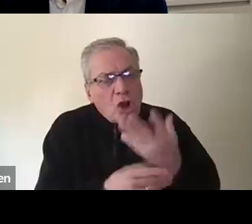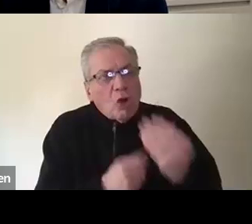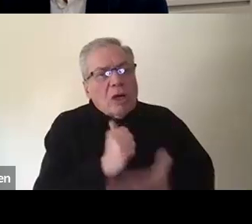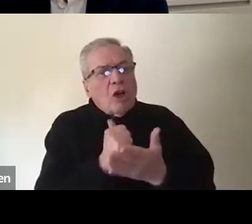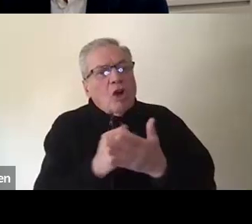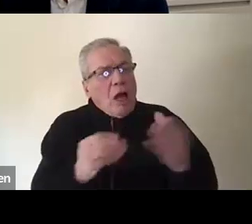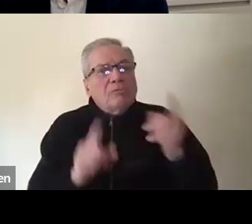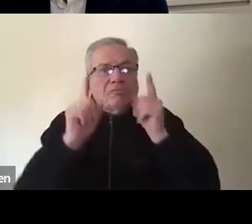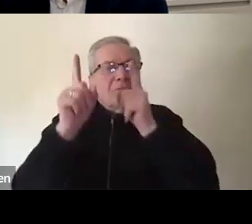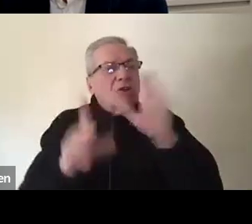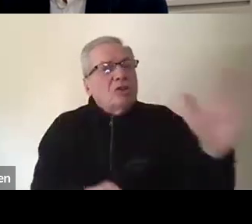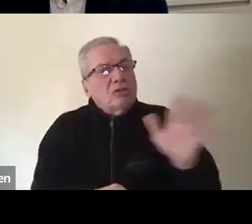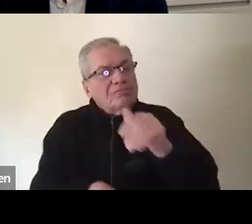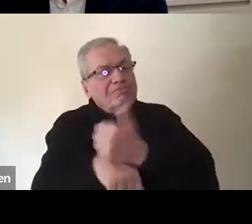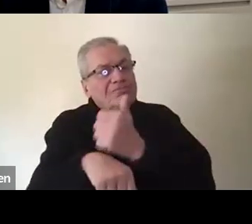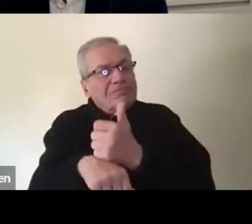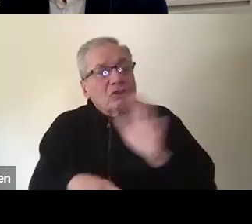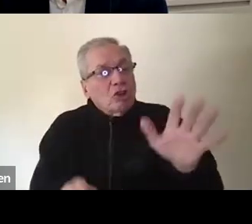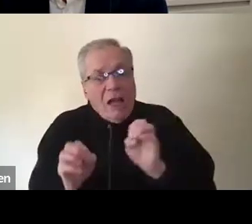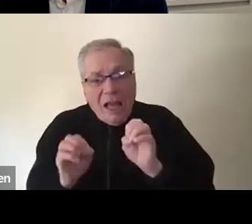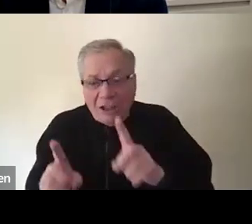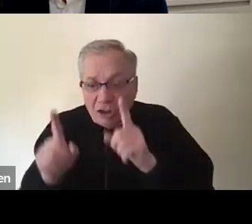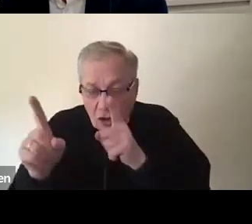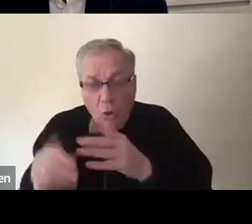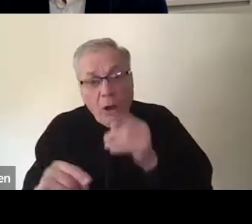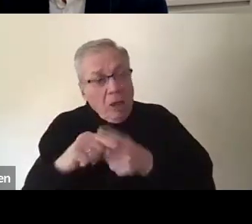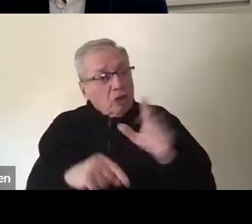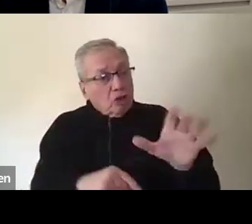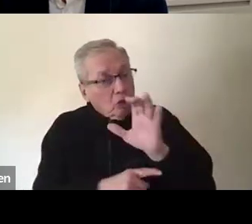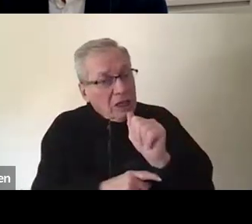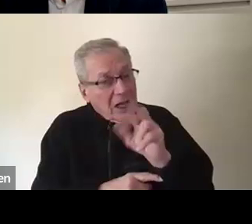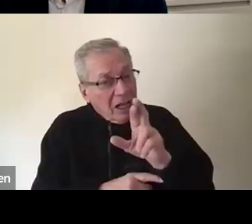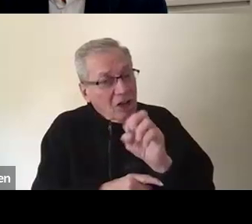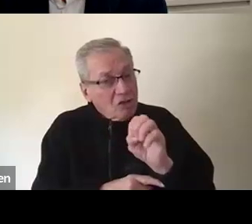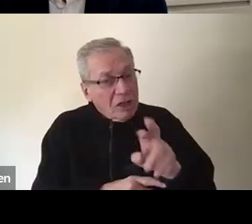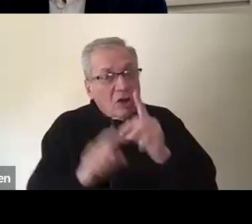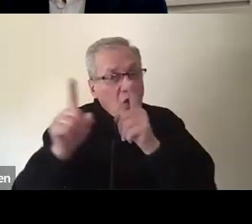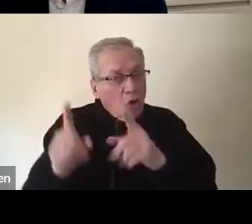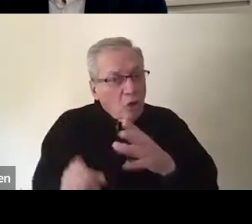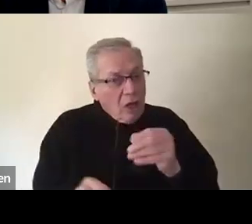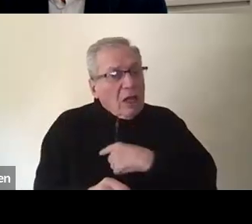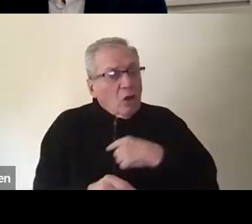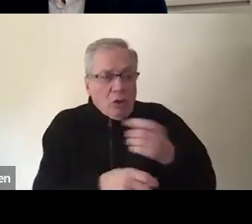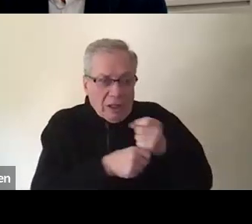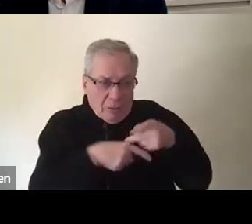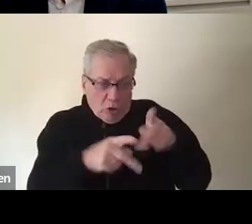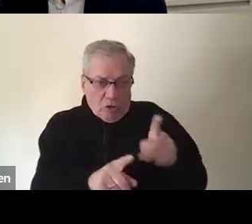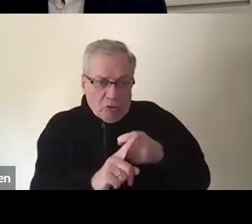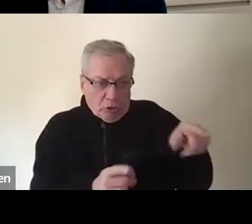your goals, your educational goals and hopefully your career goals. We recruit this information from the students through a survey and through